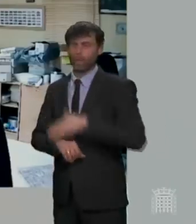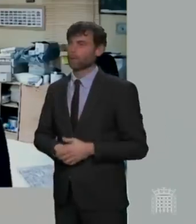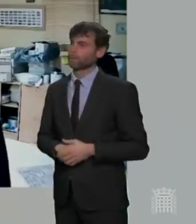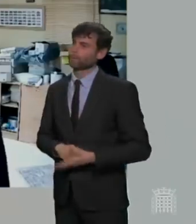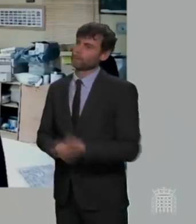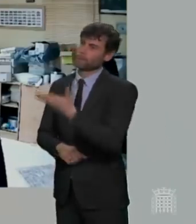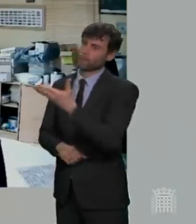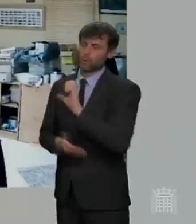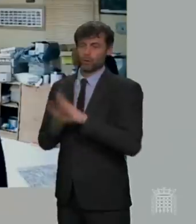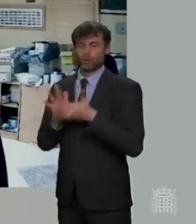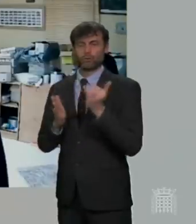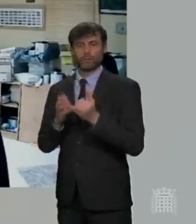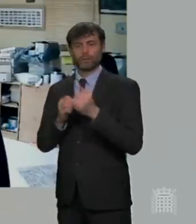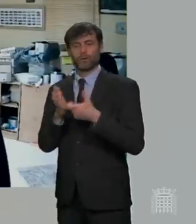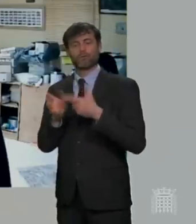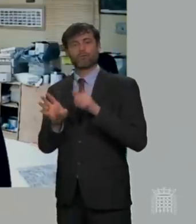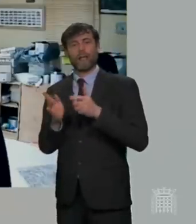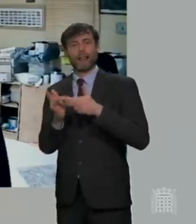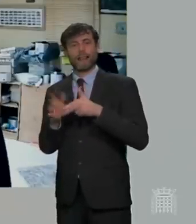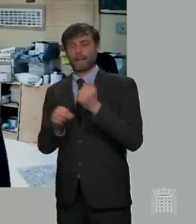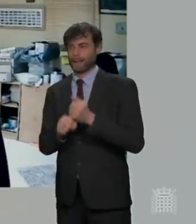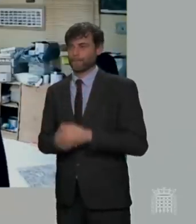I know that the Prime Minister shares my commitment to conservation around the world,